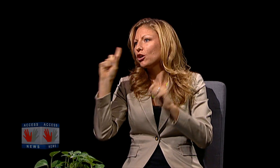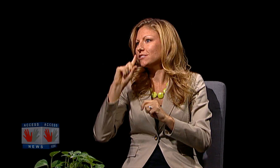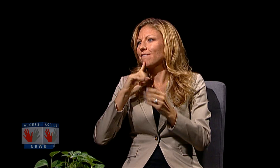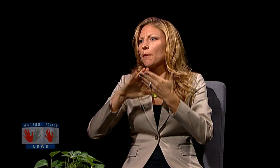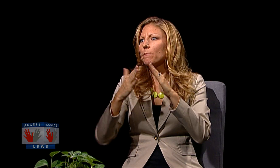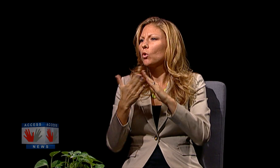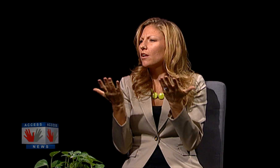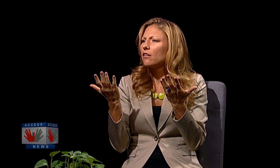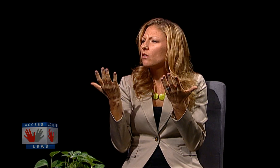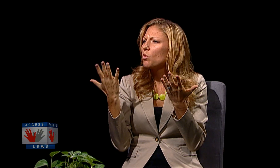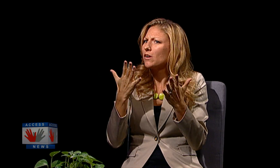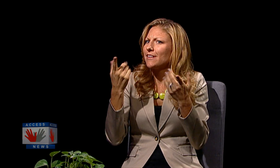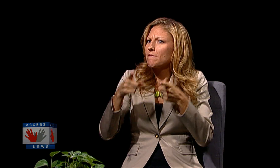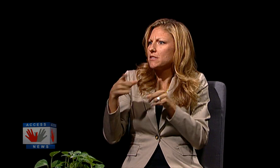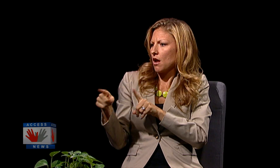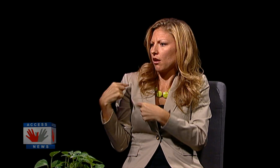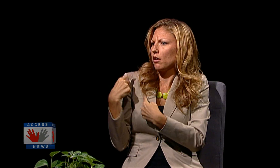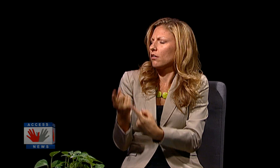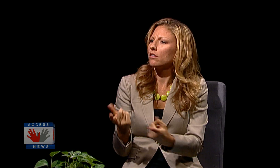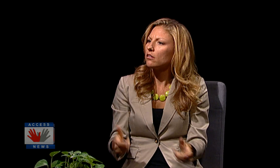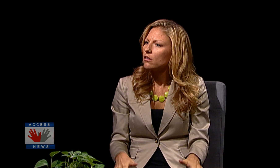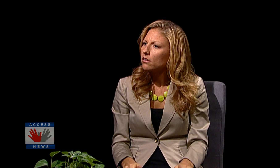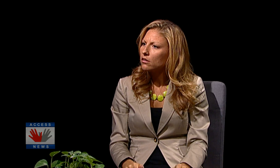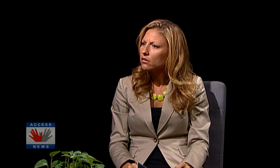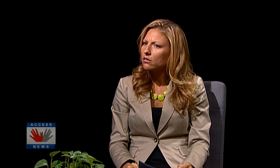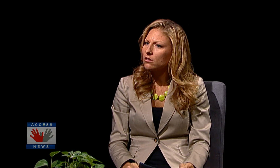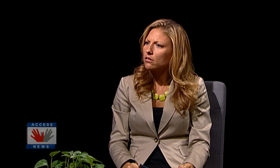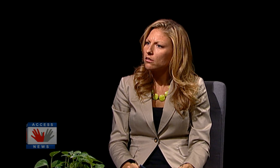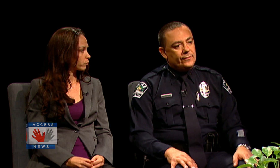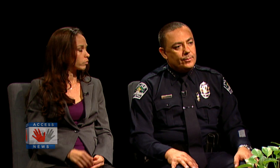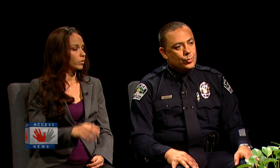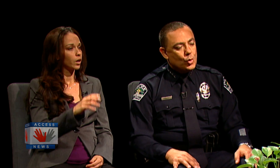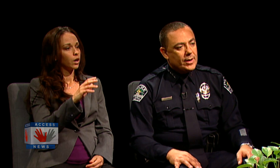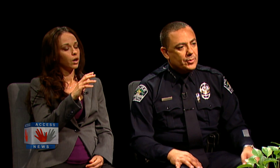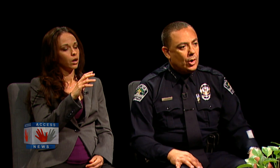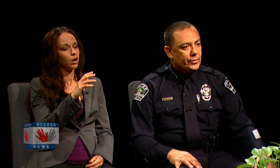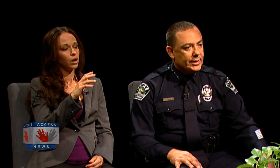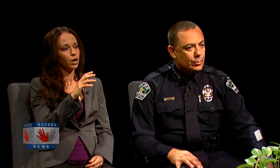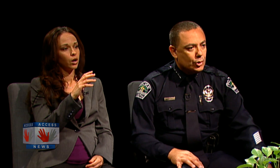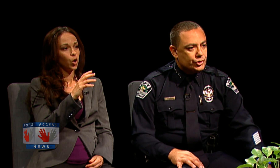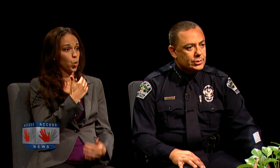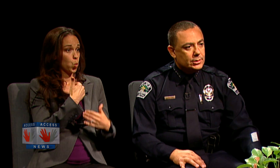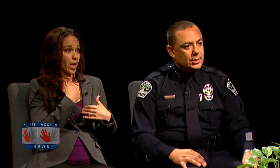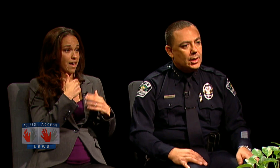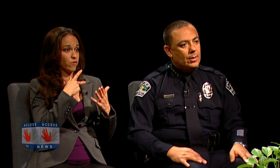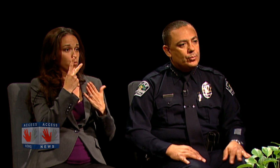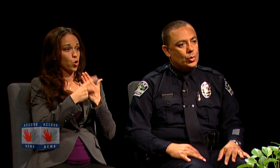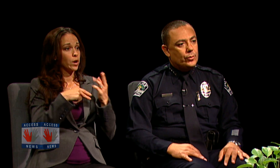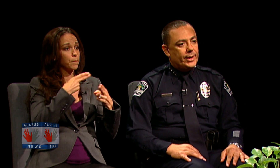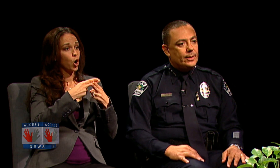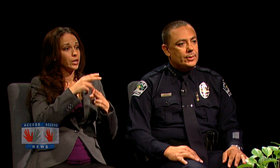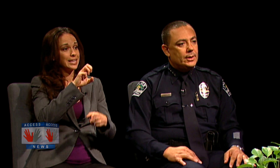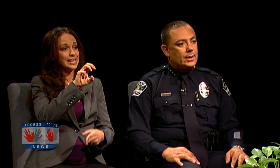'CAUSE AUSTIN HAS SUCH A LARGE DEAF COMMUNITY. WE HAVE A PROGRAM CALLED THE IMMERSION PROGRAM,